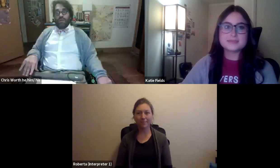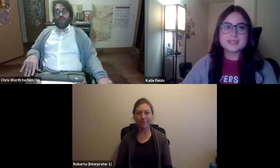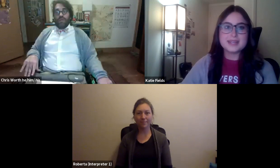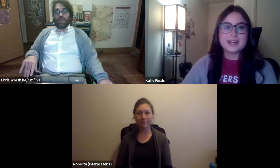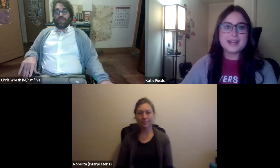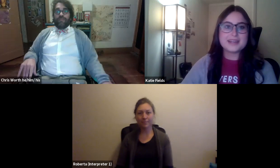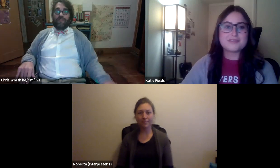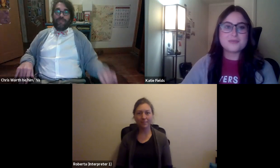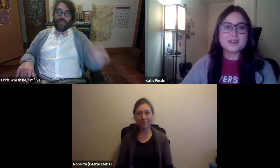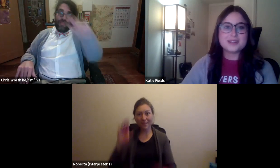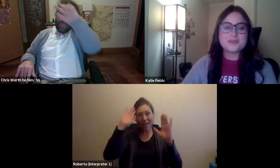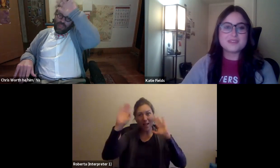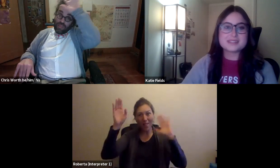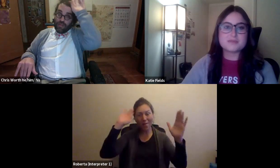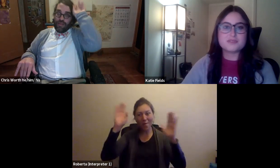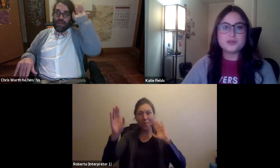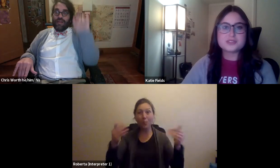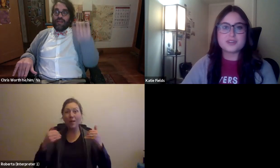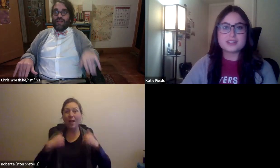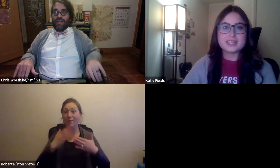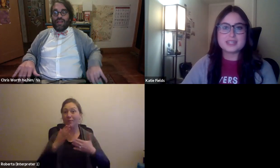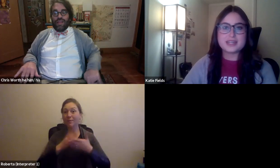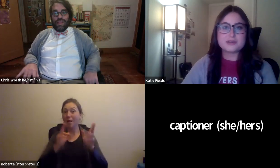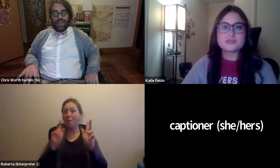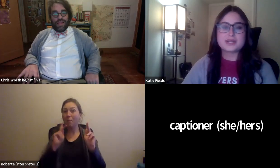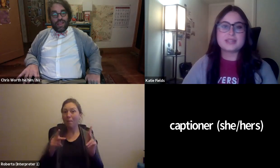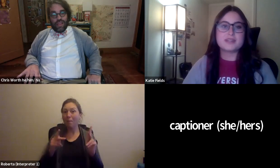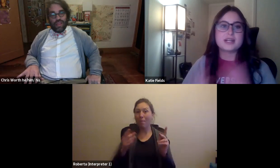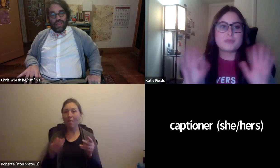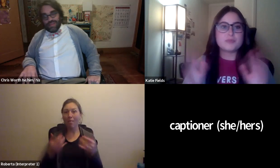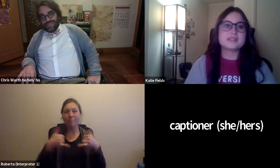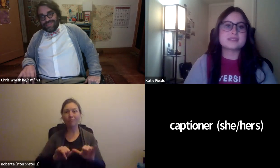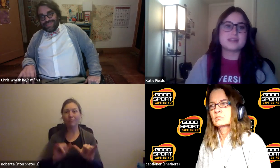SPEAKER Hi everyone, we've got some folks funneling in now so give it a couple minutes